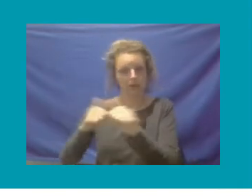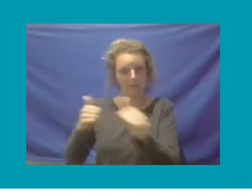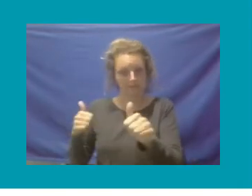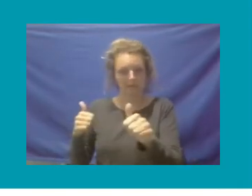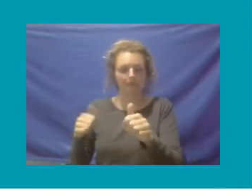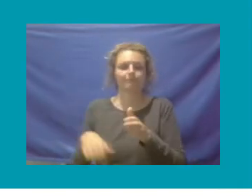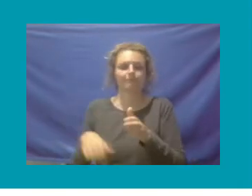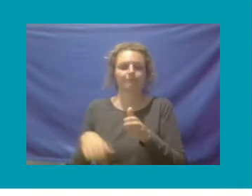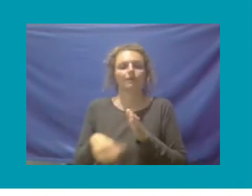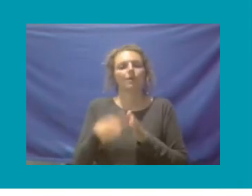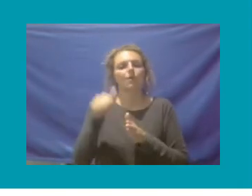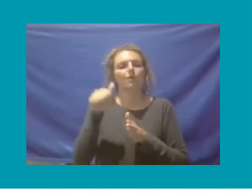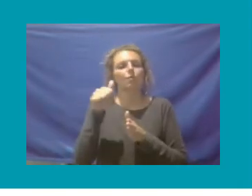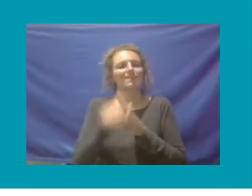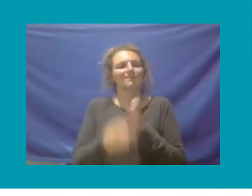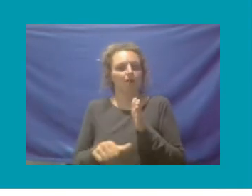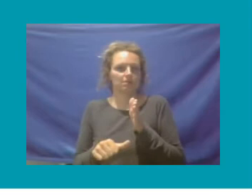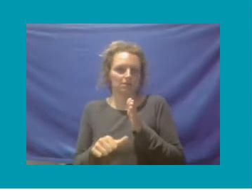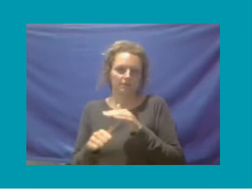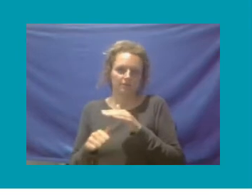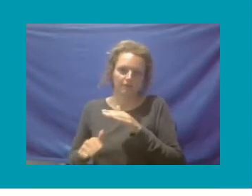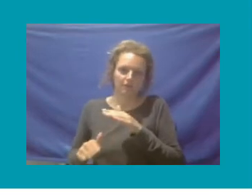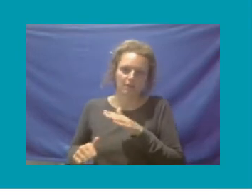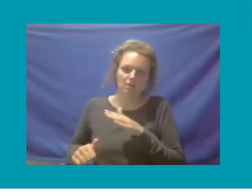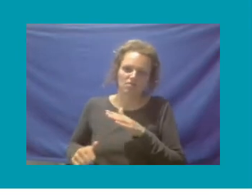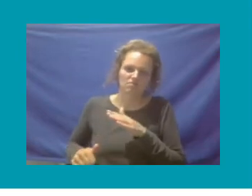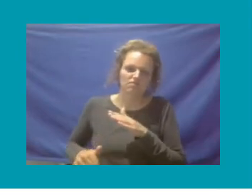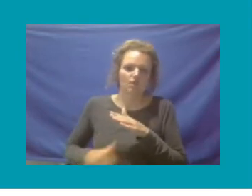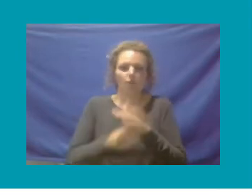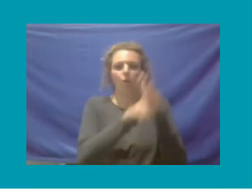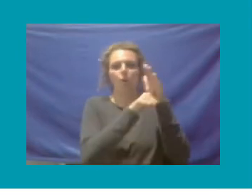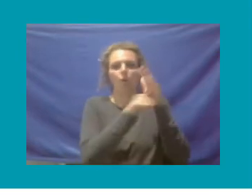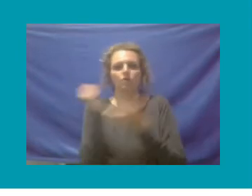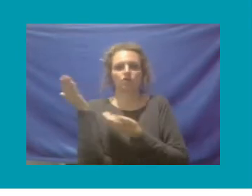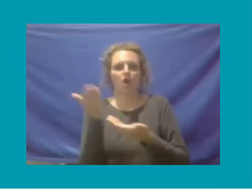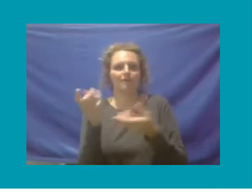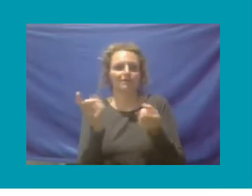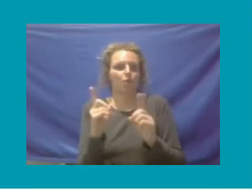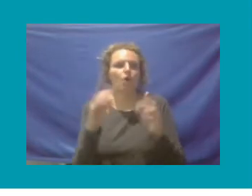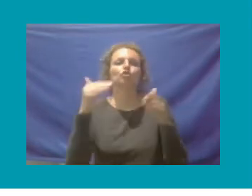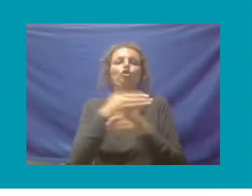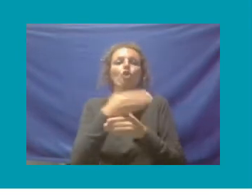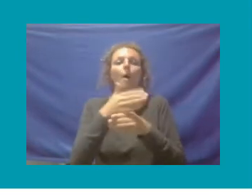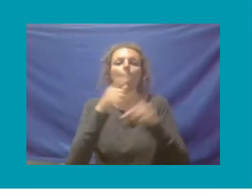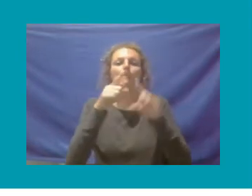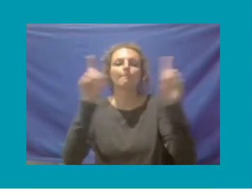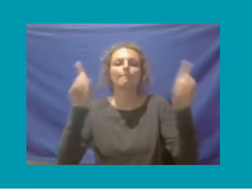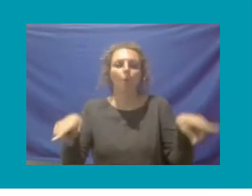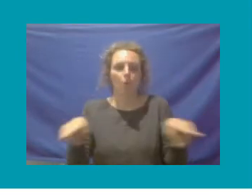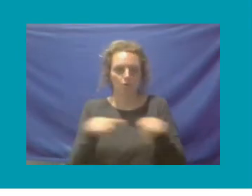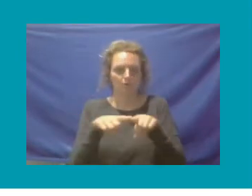The service still is a job board, so it's a job board where disabled people can go and look for jobs.